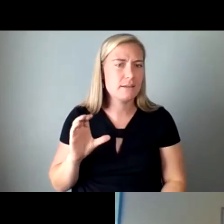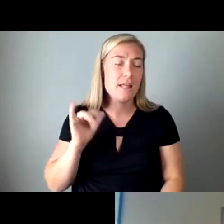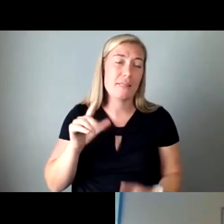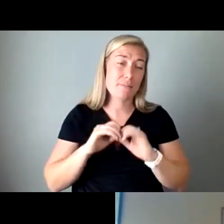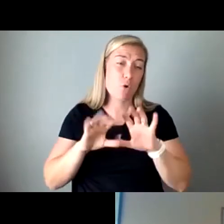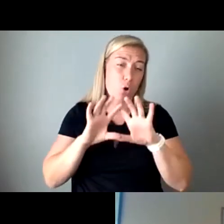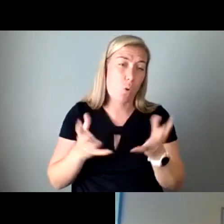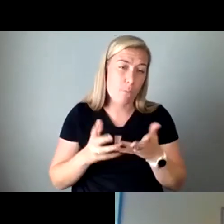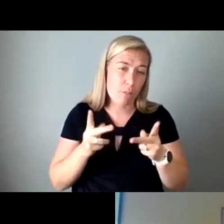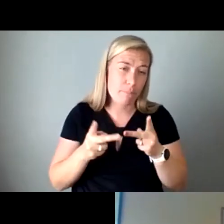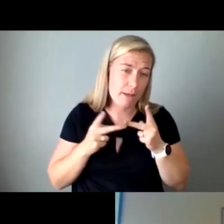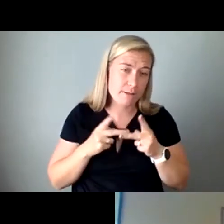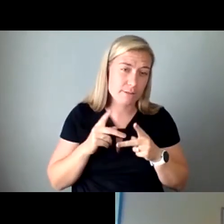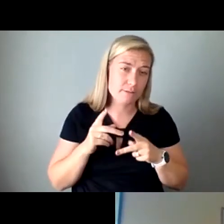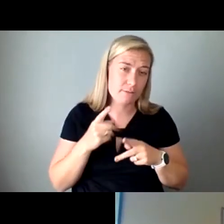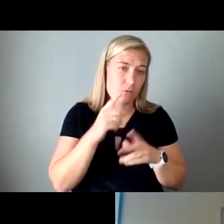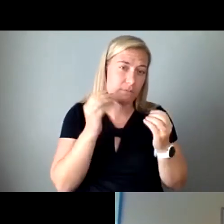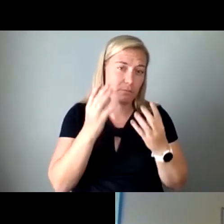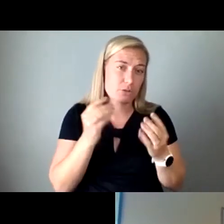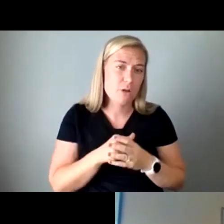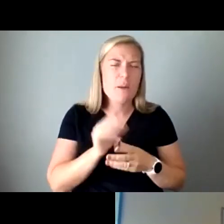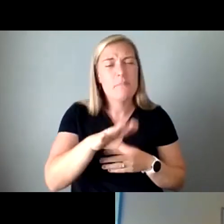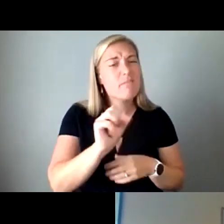look for information. Start with your doctor. They'll be the most